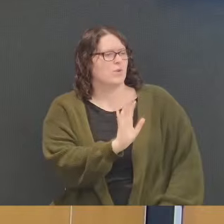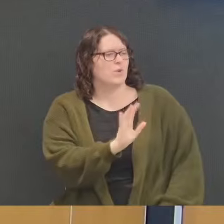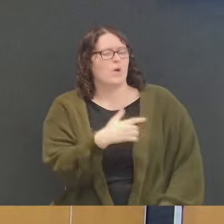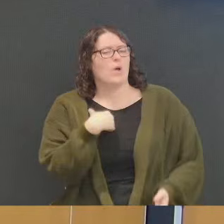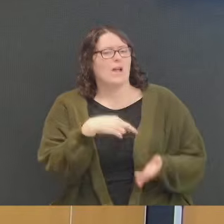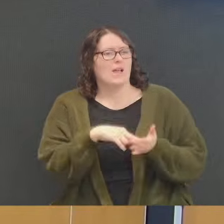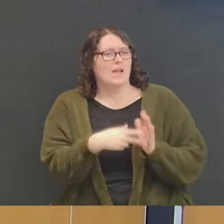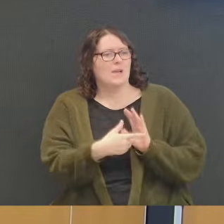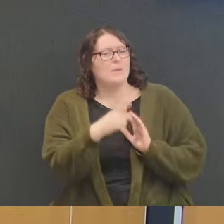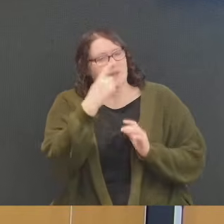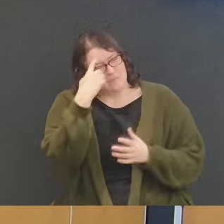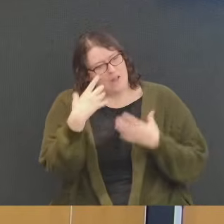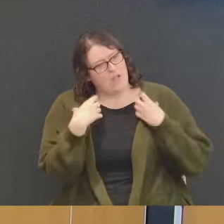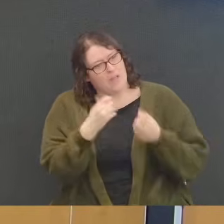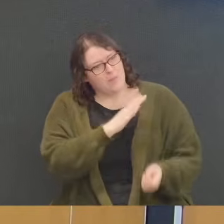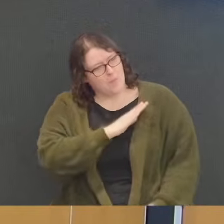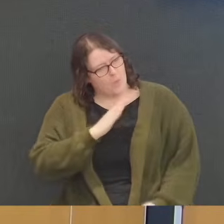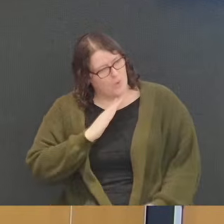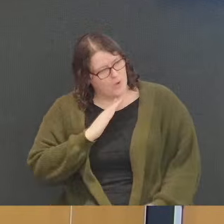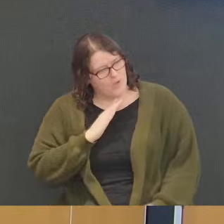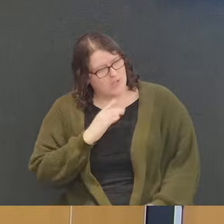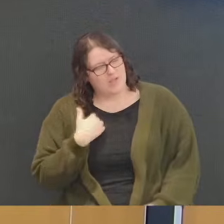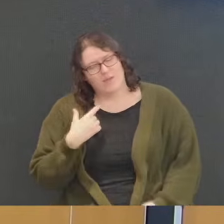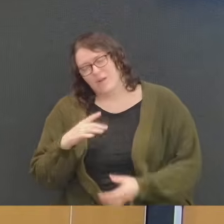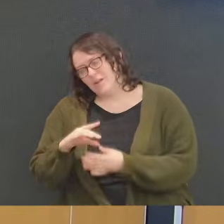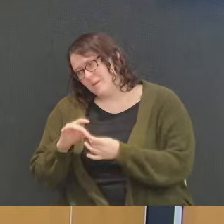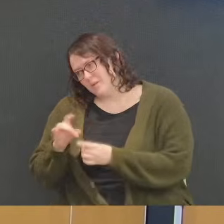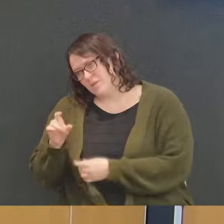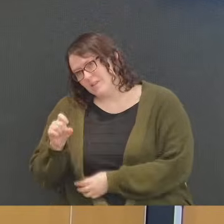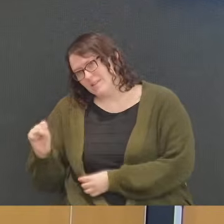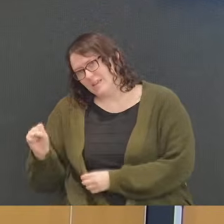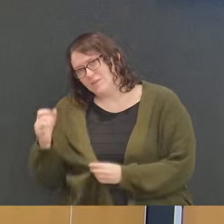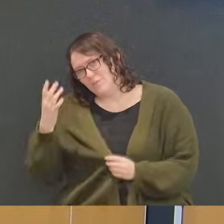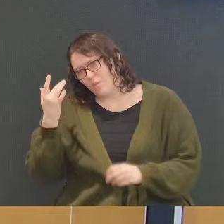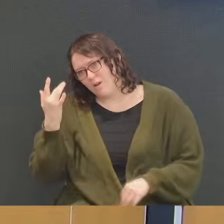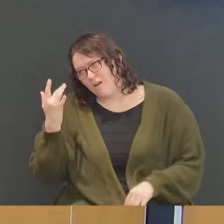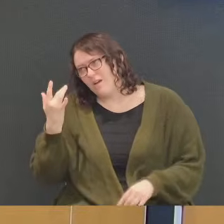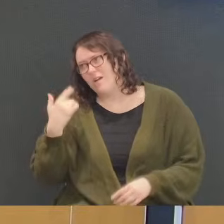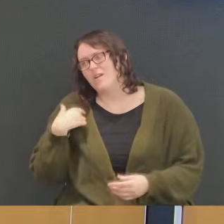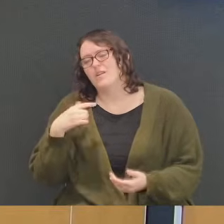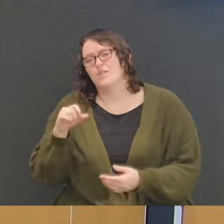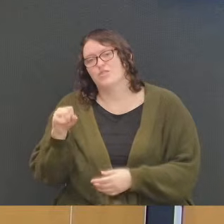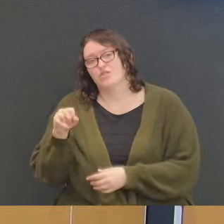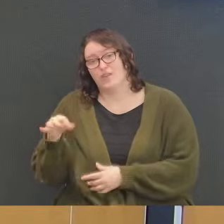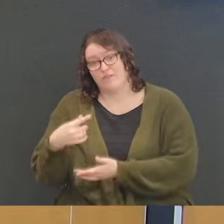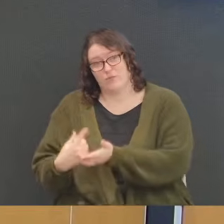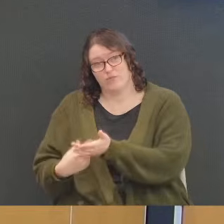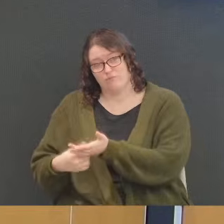the mental health board. What I mentioned with DDS was Mr. Aluotto was talking to me about a